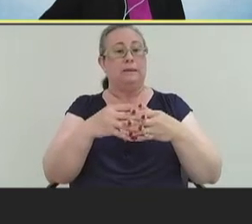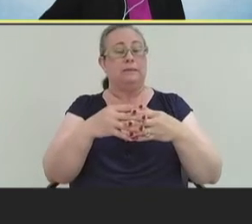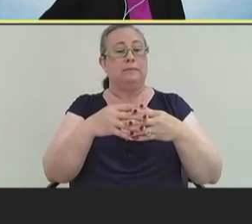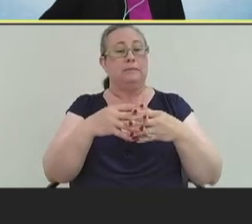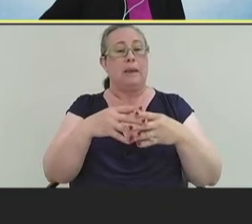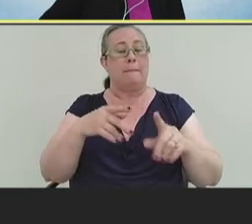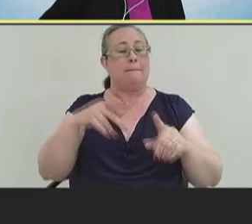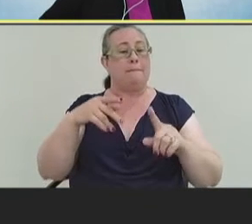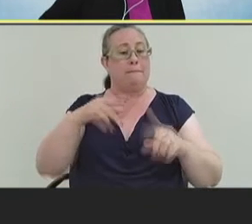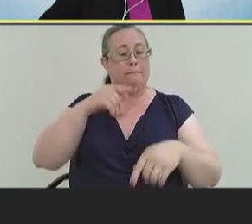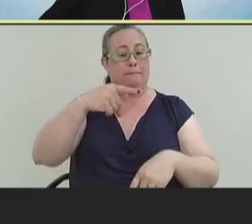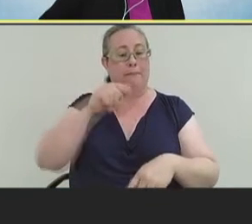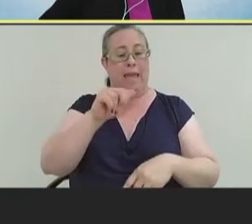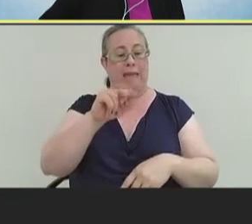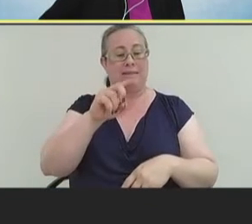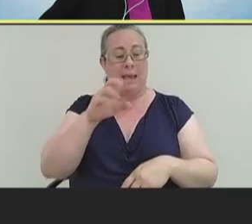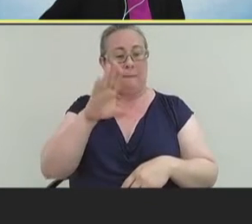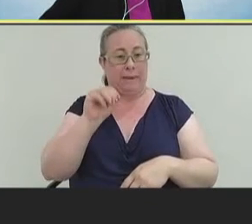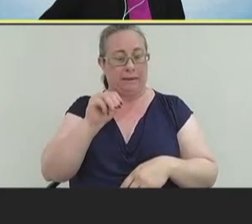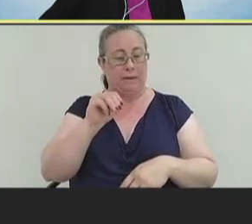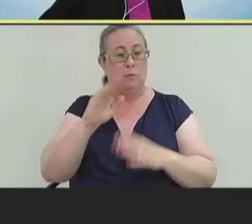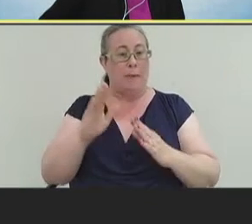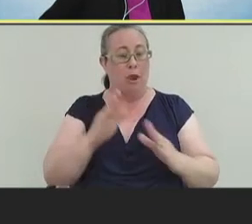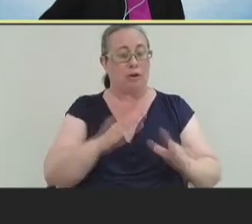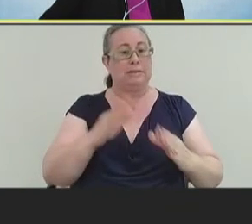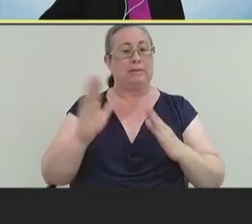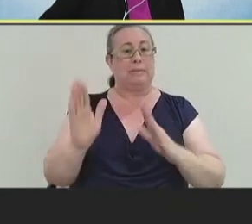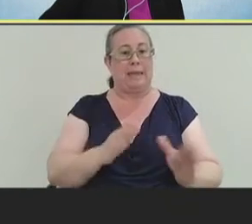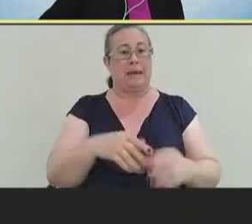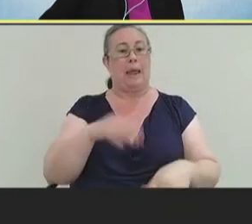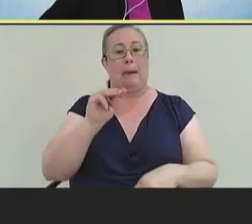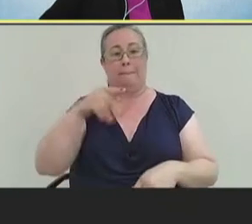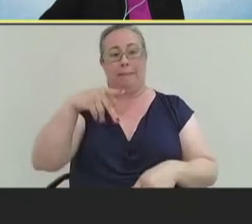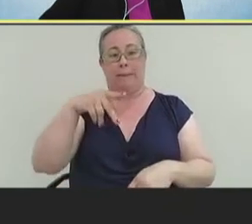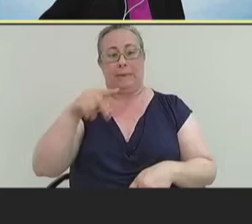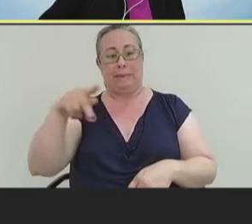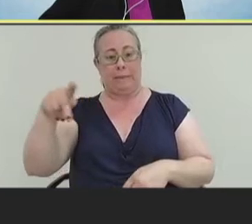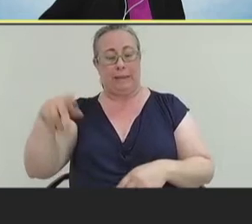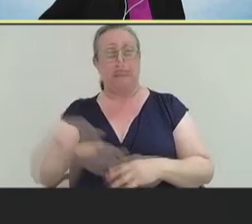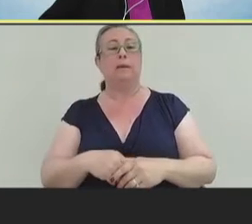And so, this is to get your first dose of vaccine within 100 days of sequence availability,